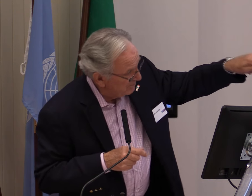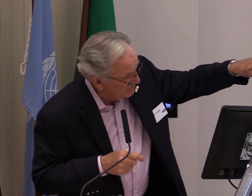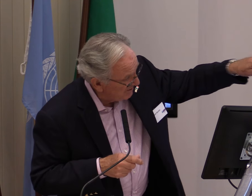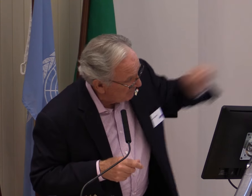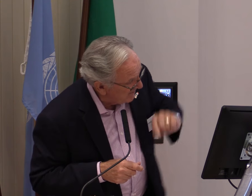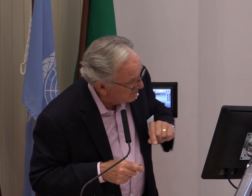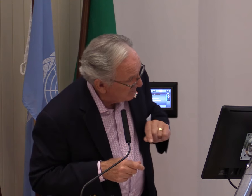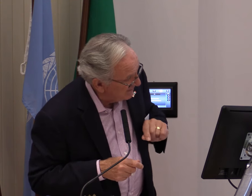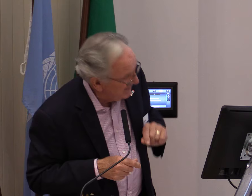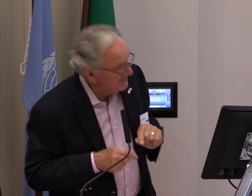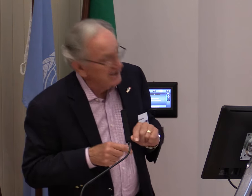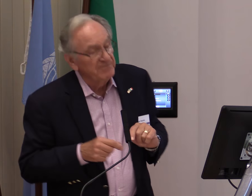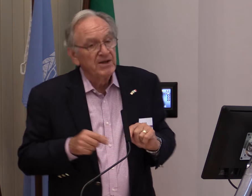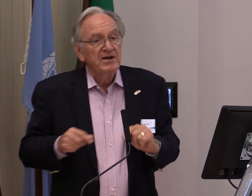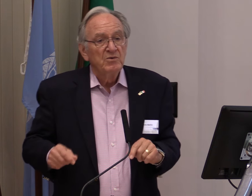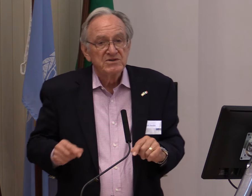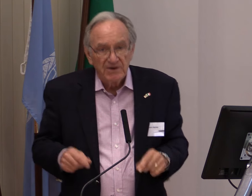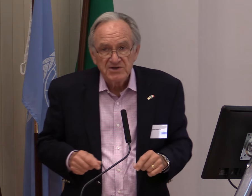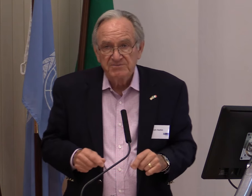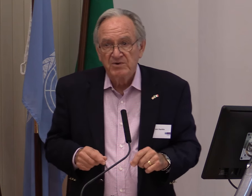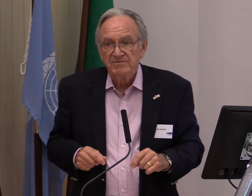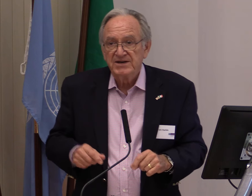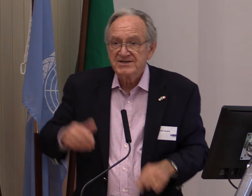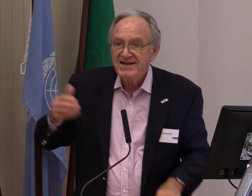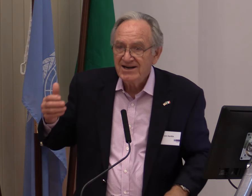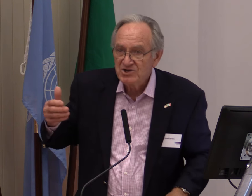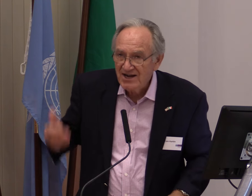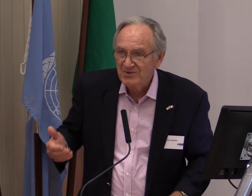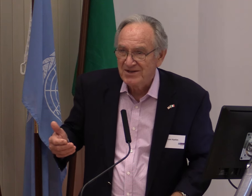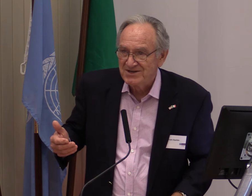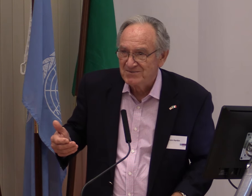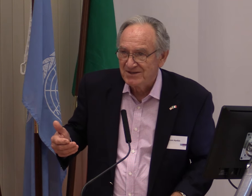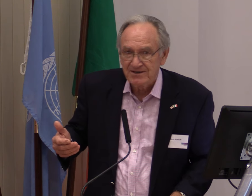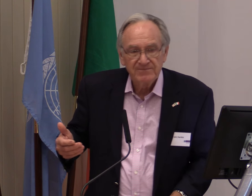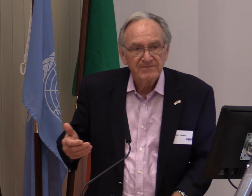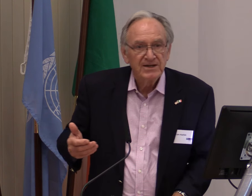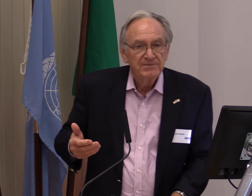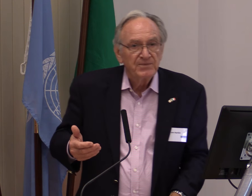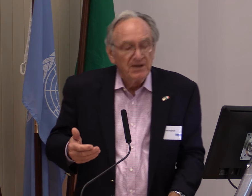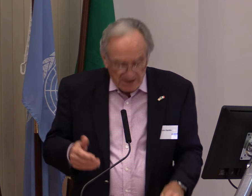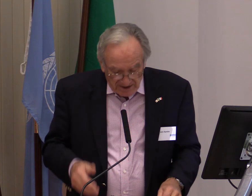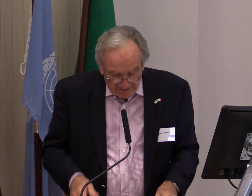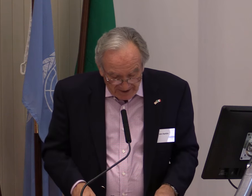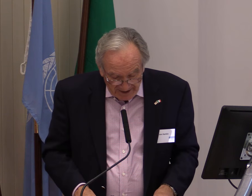whom John Wodatch worked at that time was very supportive, because he had a child with a disability.